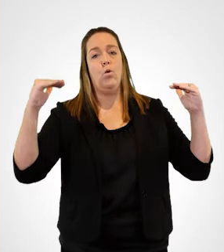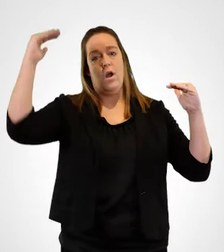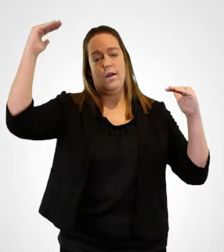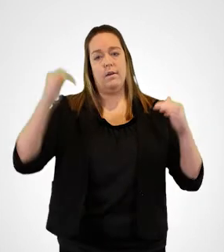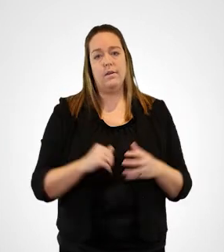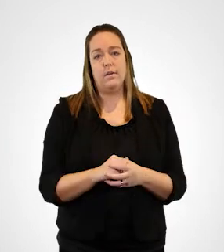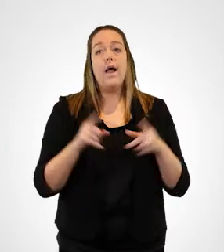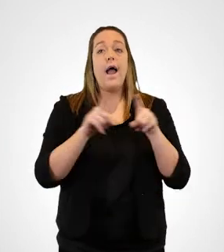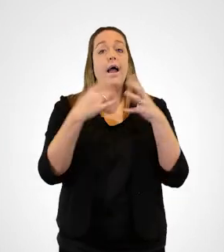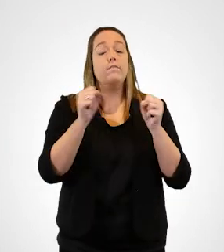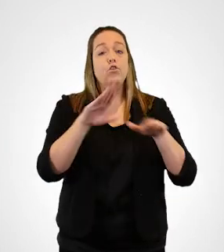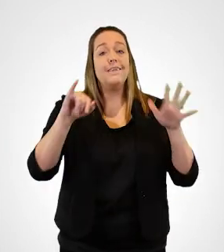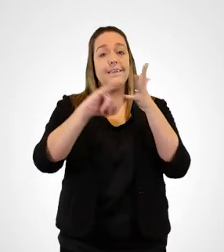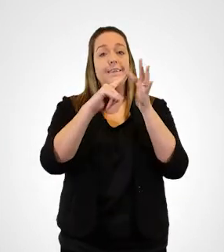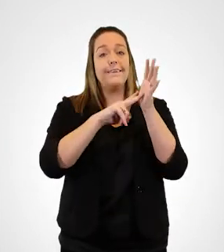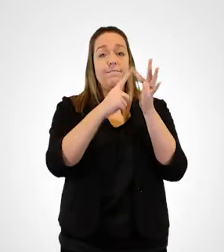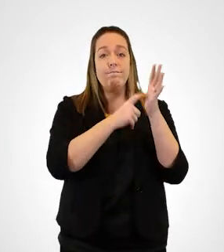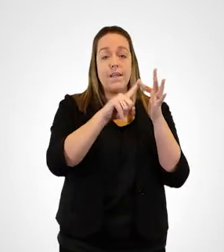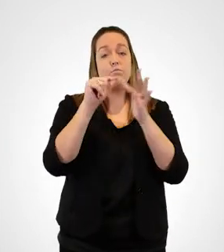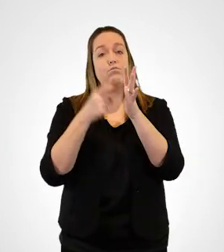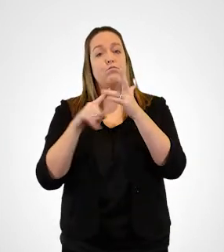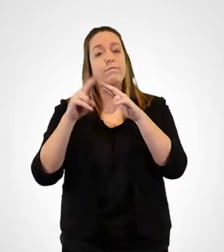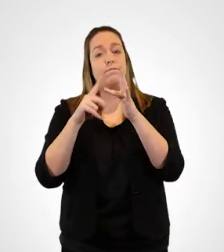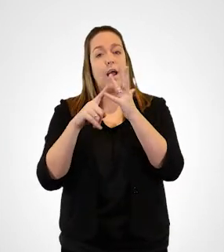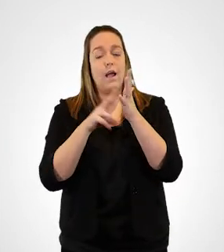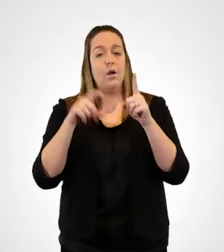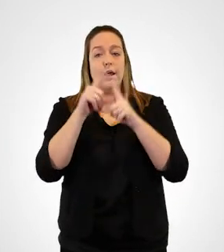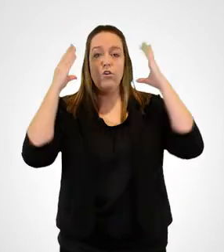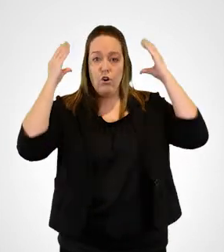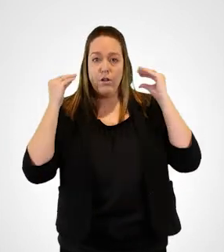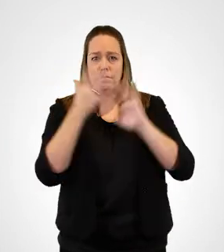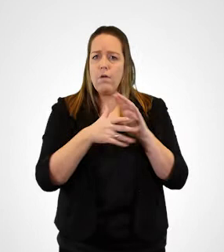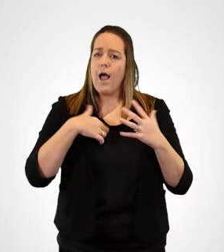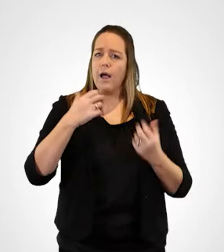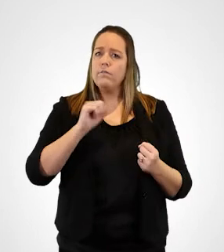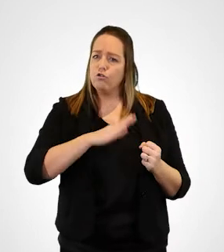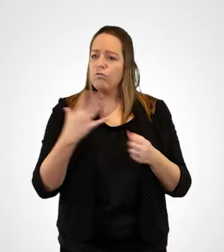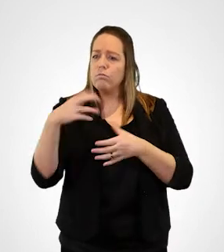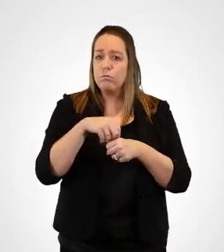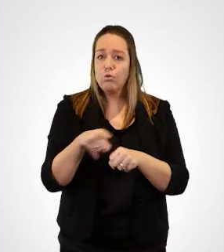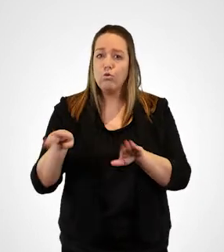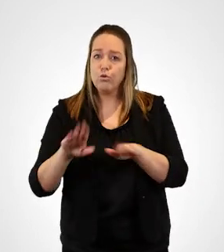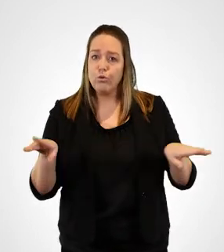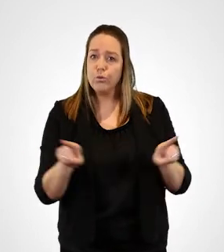We've also got children with severe-profound hearing loss, so I am interested in the children with more severe losses.